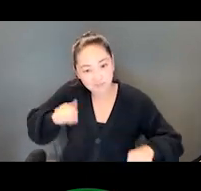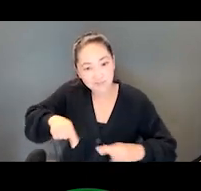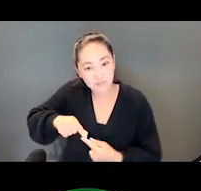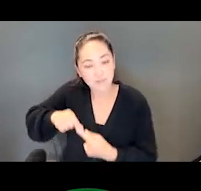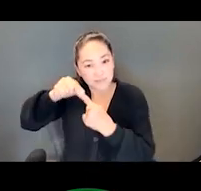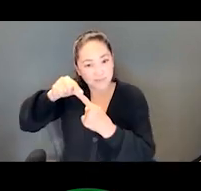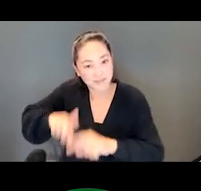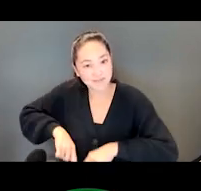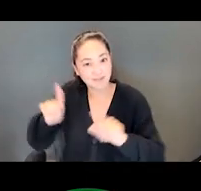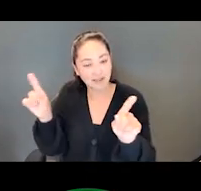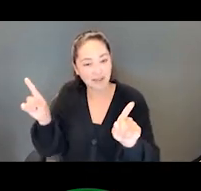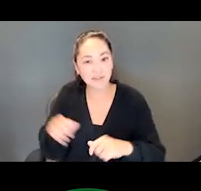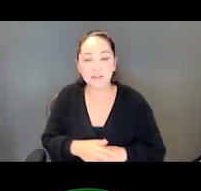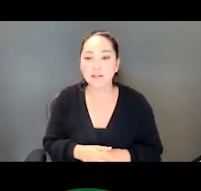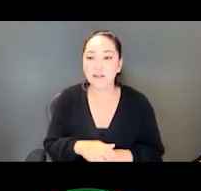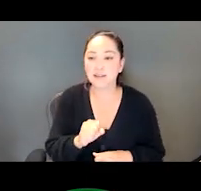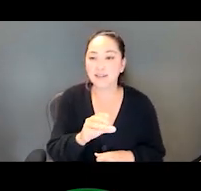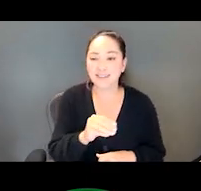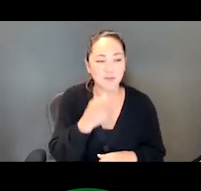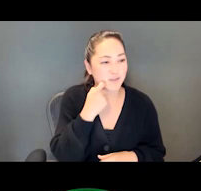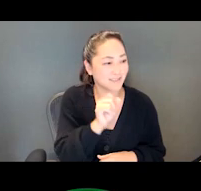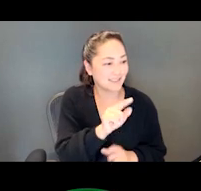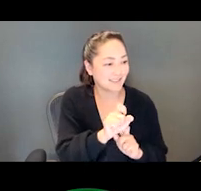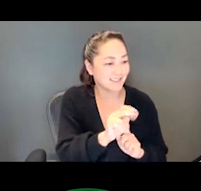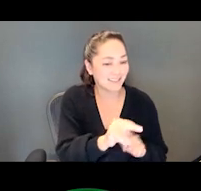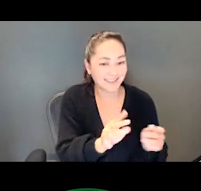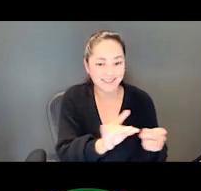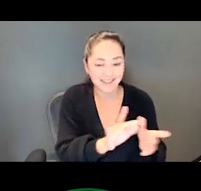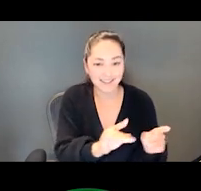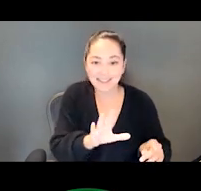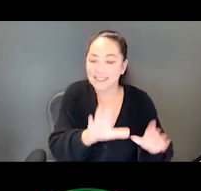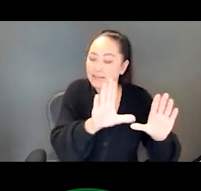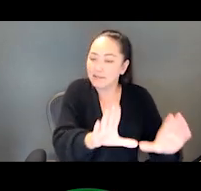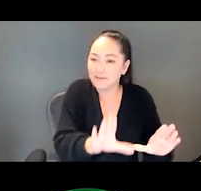shouldn't say something is accessible, we need to say what is present.